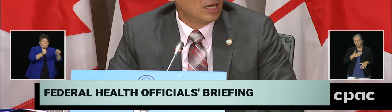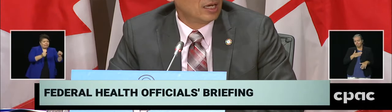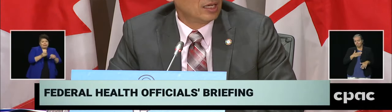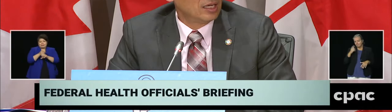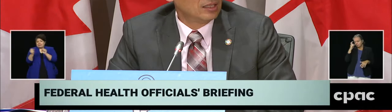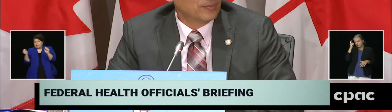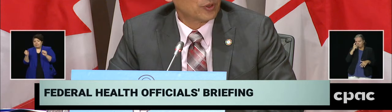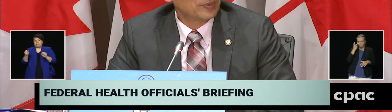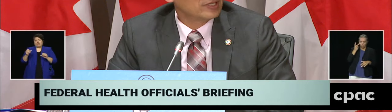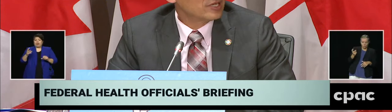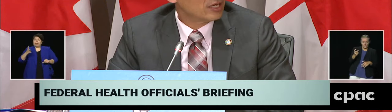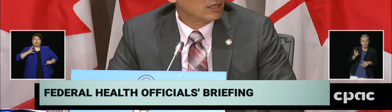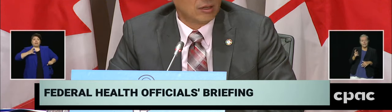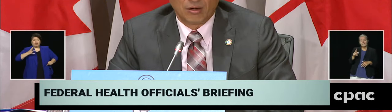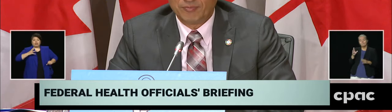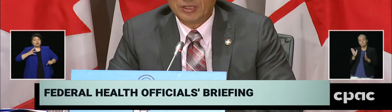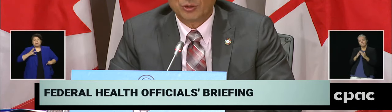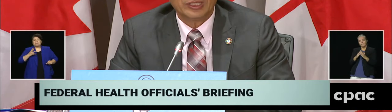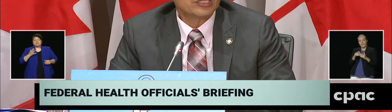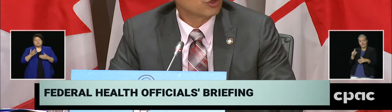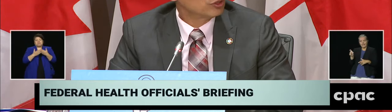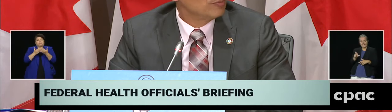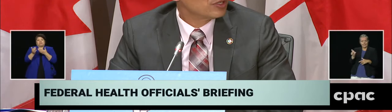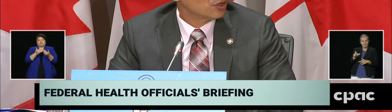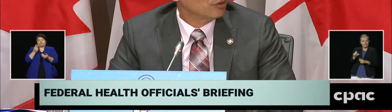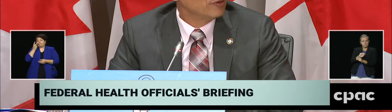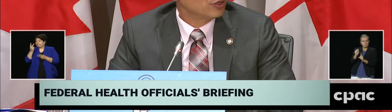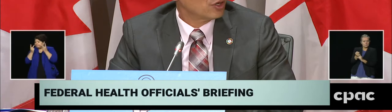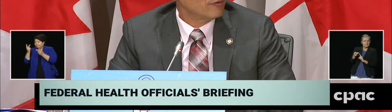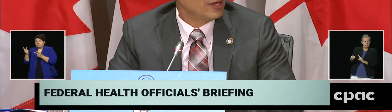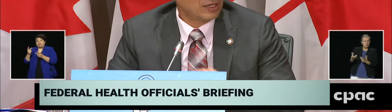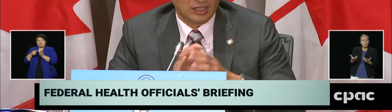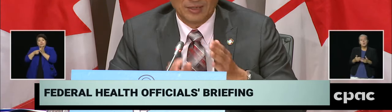MEASURES IN PLACE, BUT BASED ON